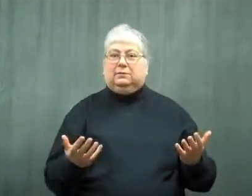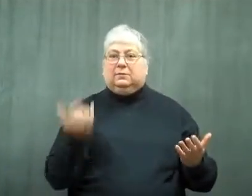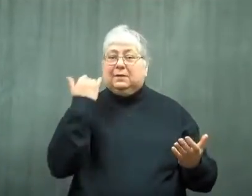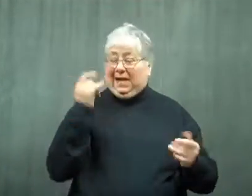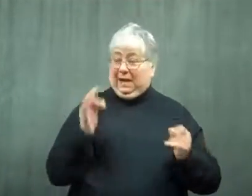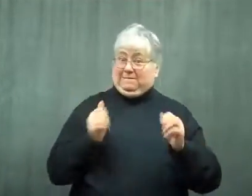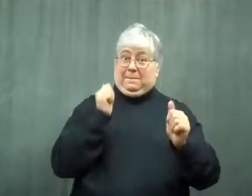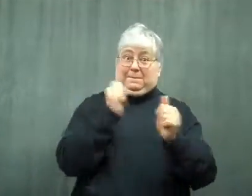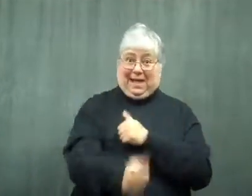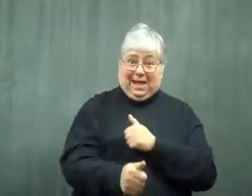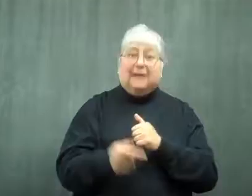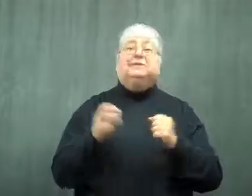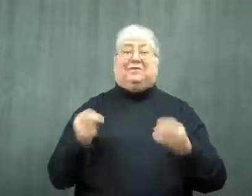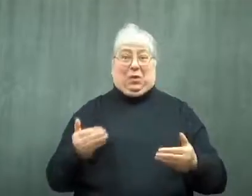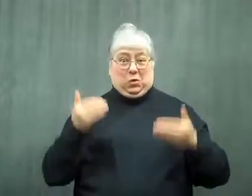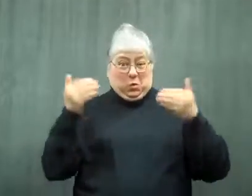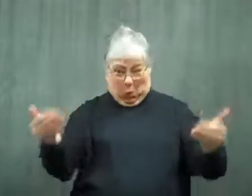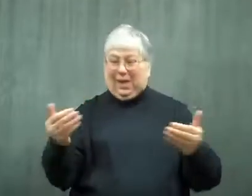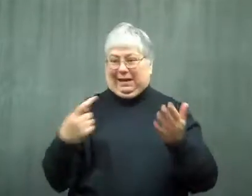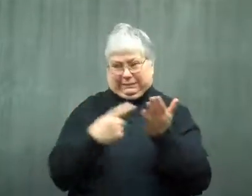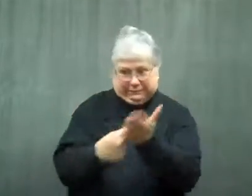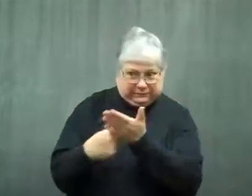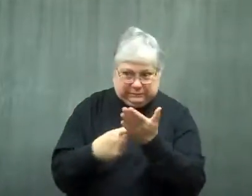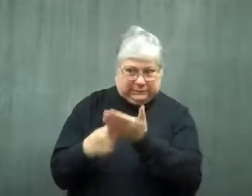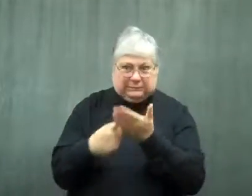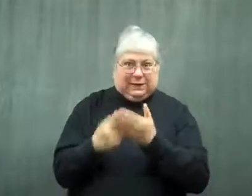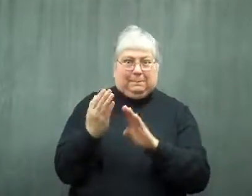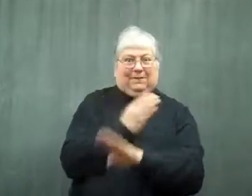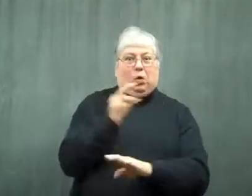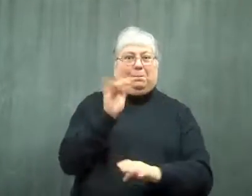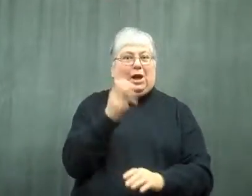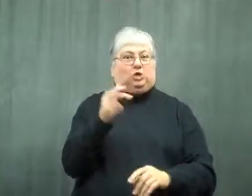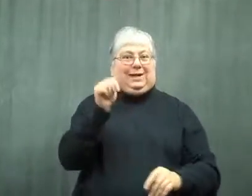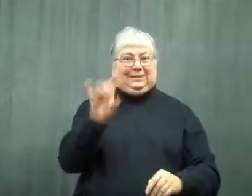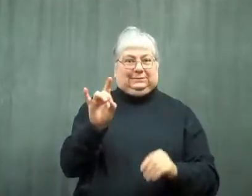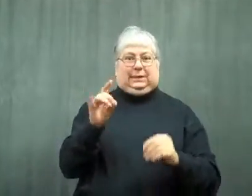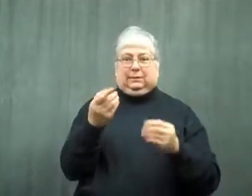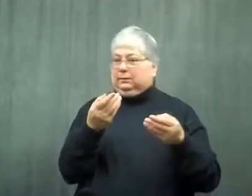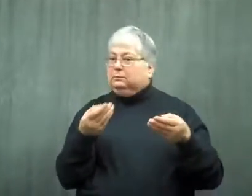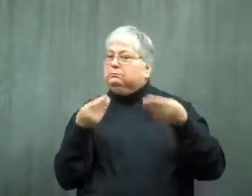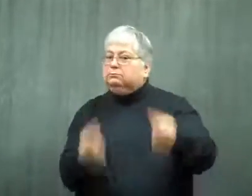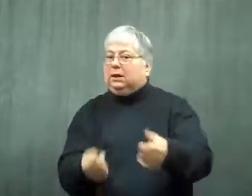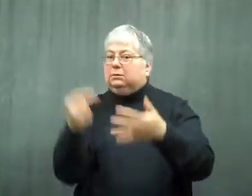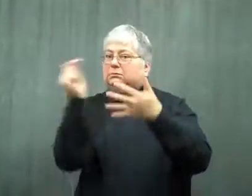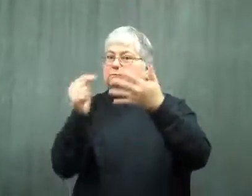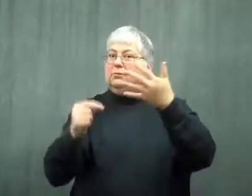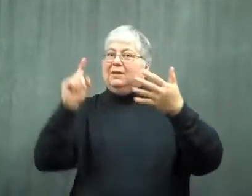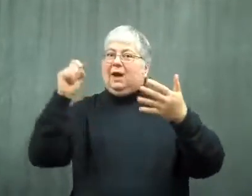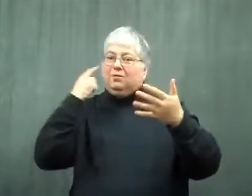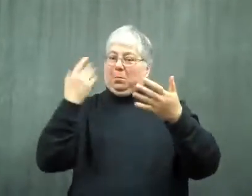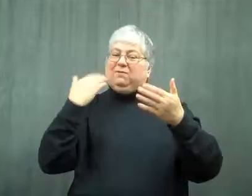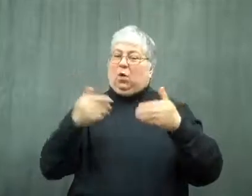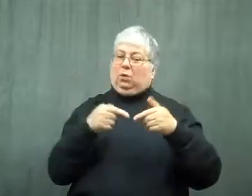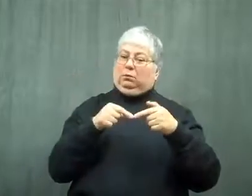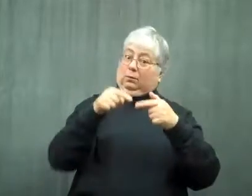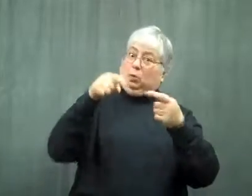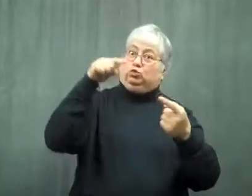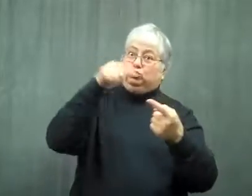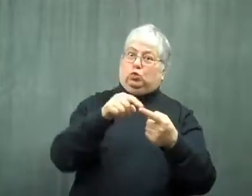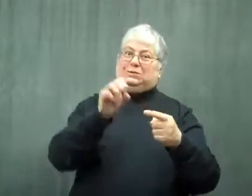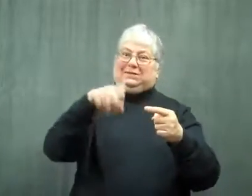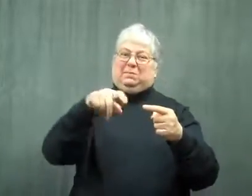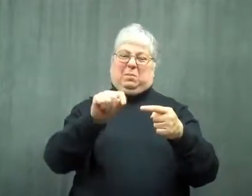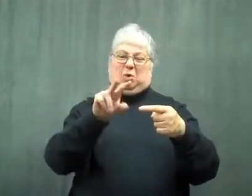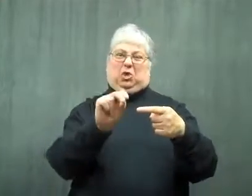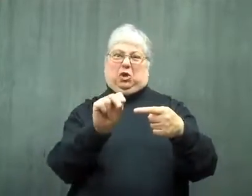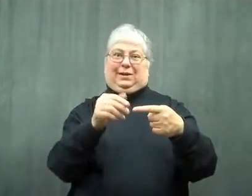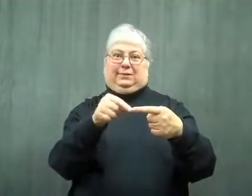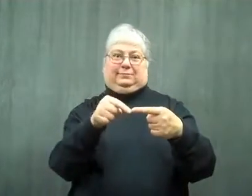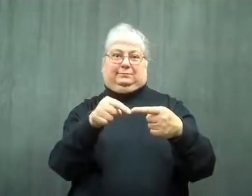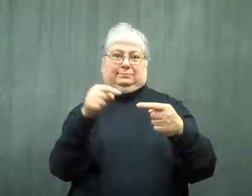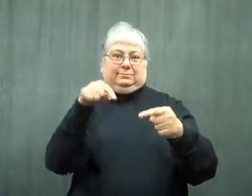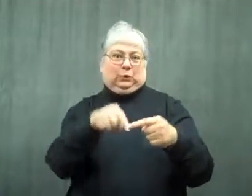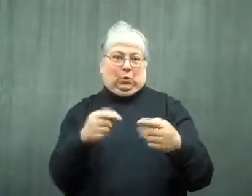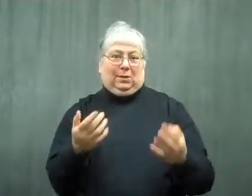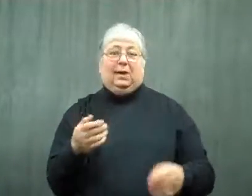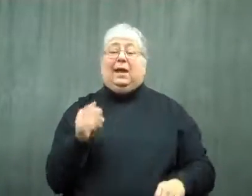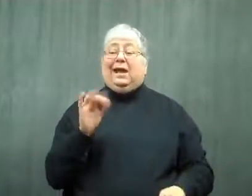If this passes, it will give Congress til March 18 to hammer out a 2011 budget.